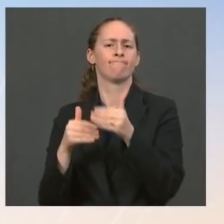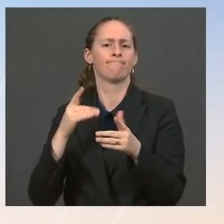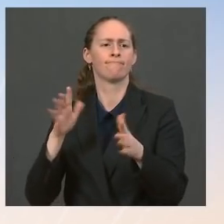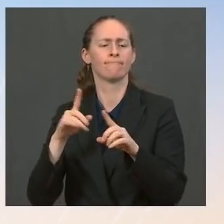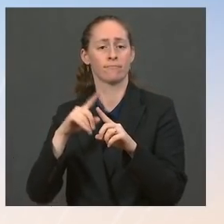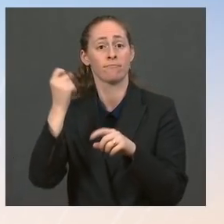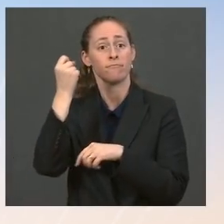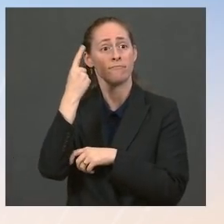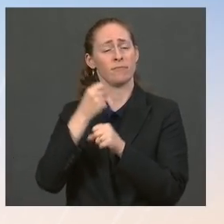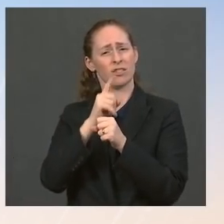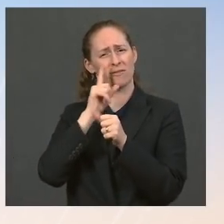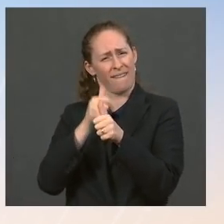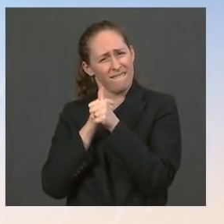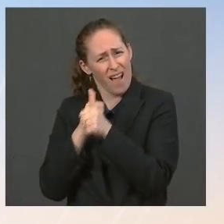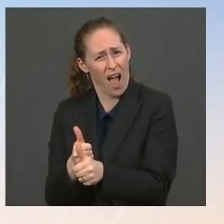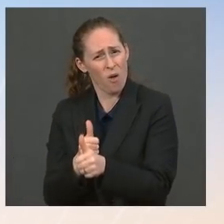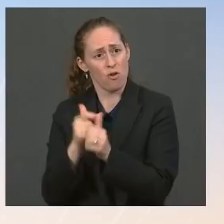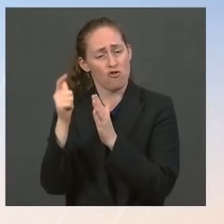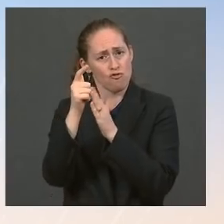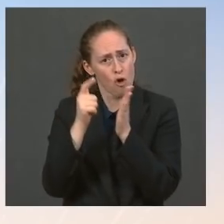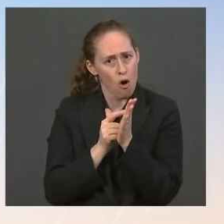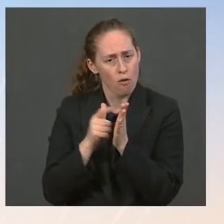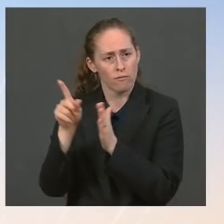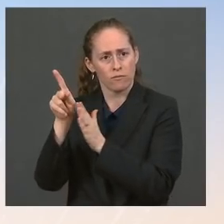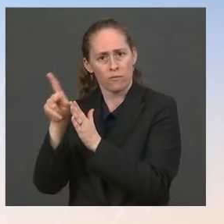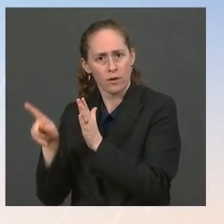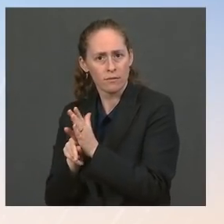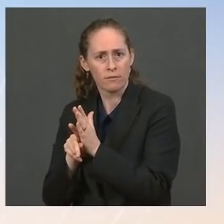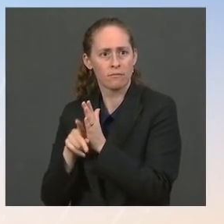policies, and procedures. In particular, CBP --